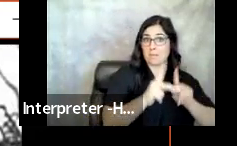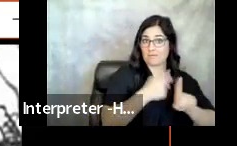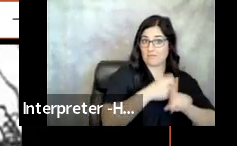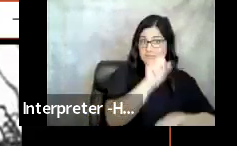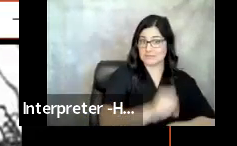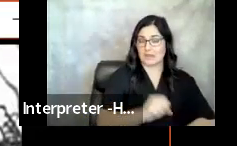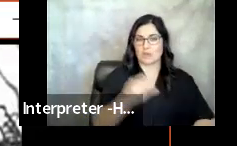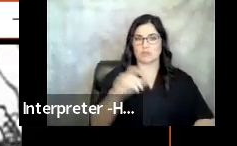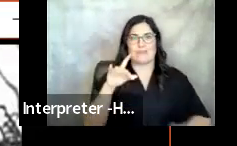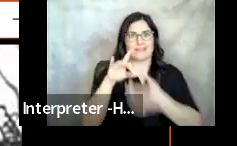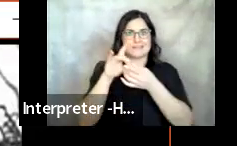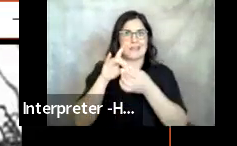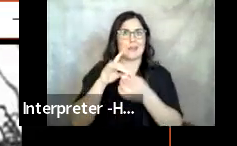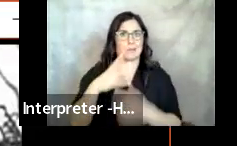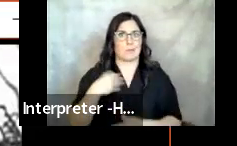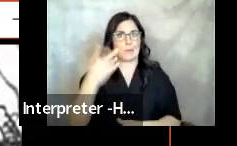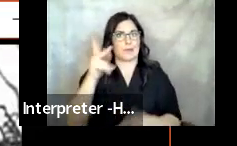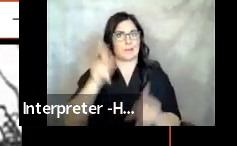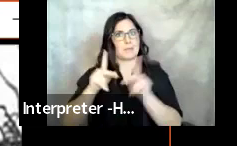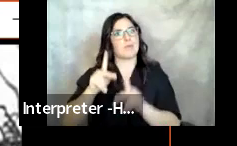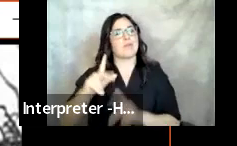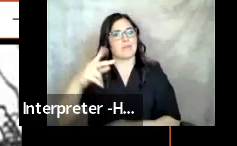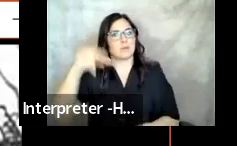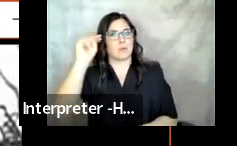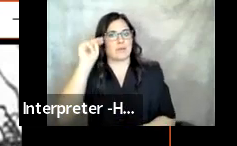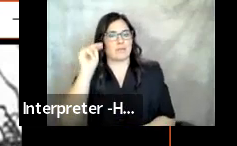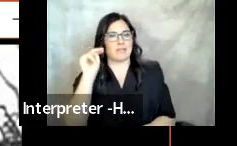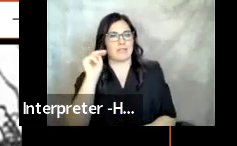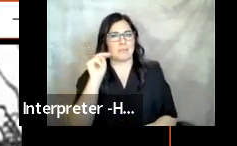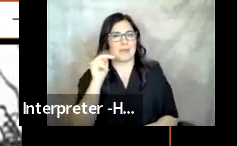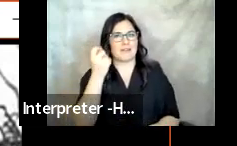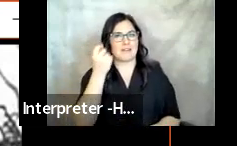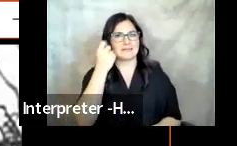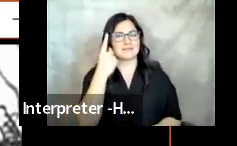But on the backs. Of the black people. Of the south. And the black people of the north.